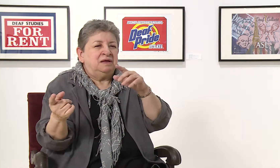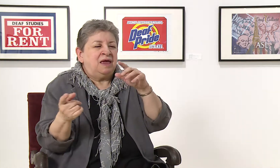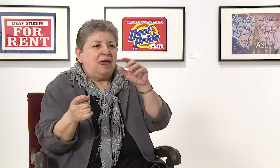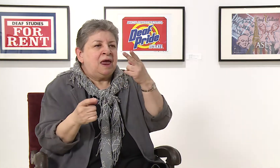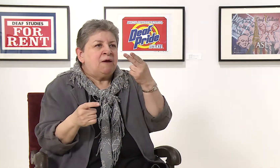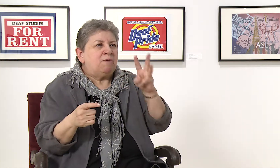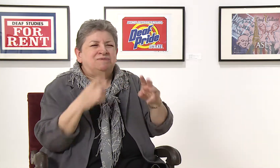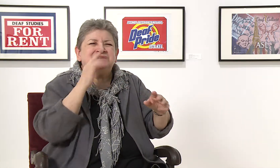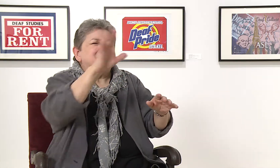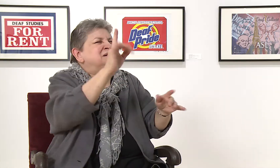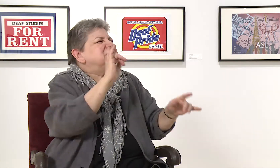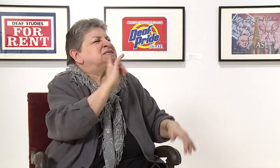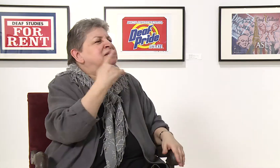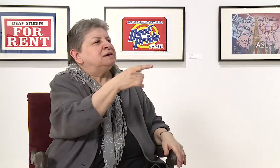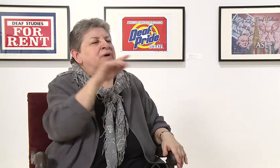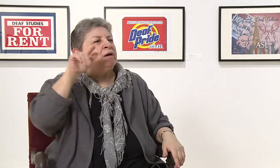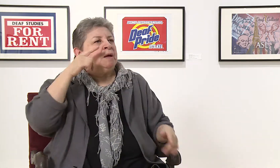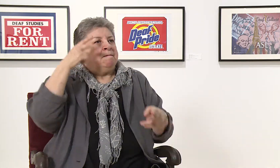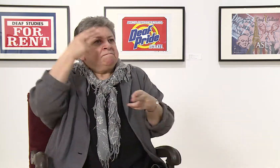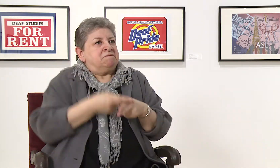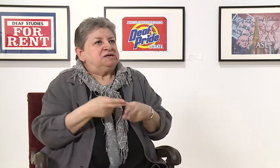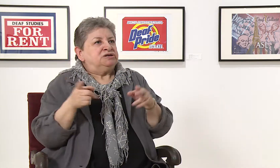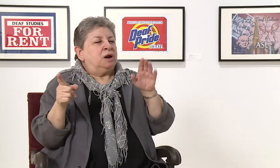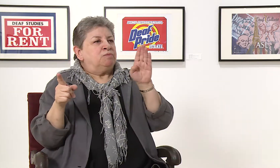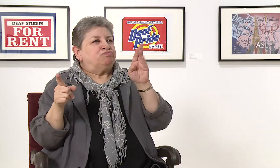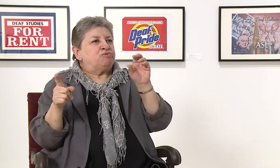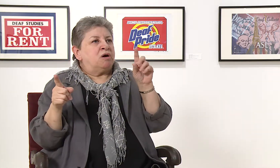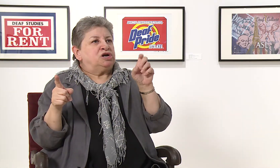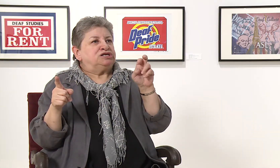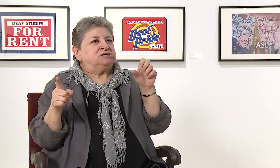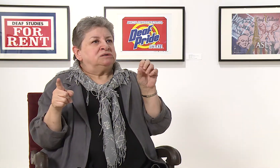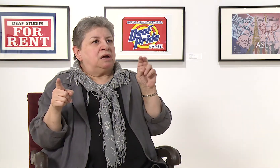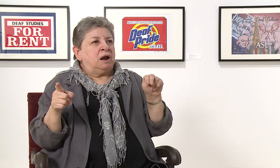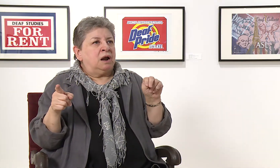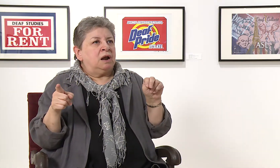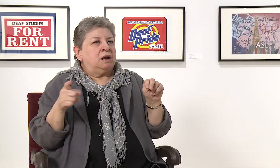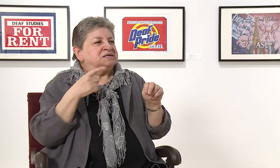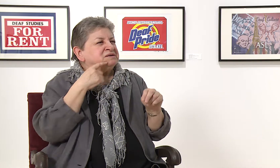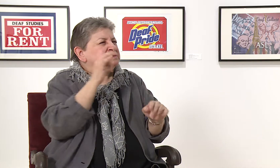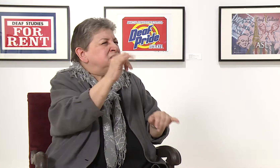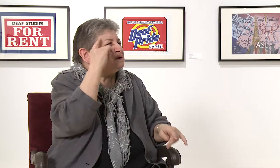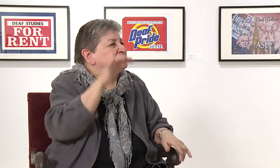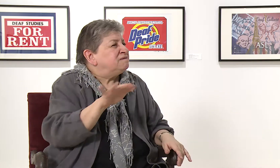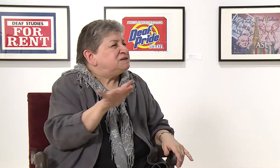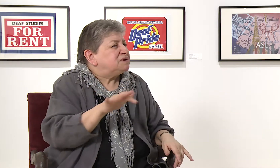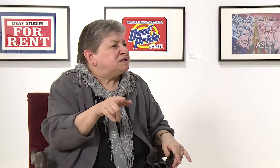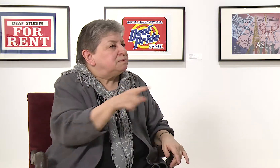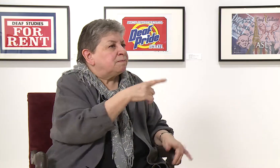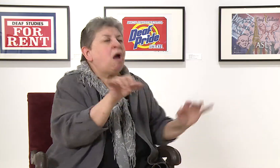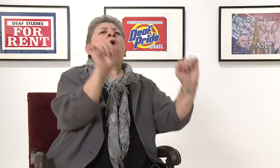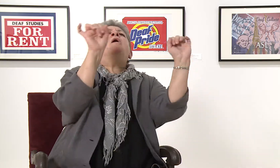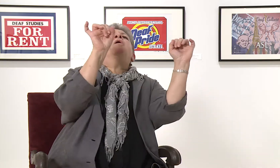These were all important questions. And I remember Harry Williams mentioned the Broderson piece,